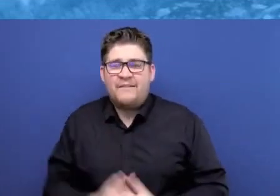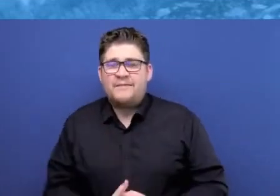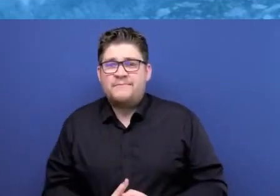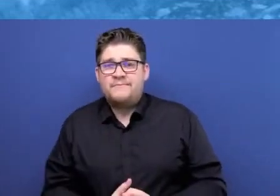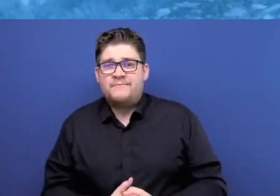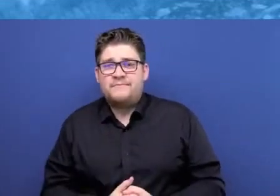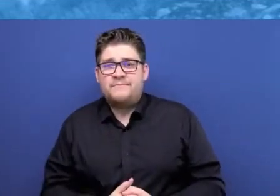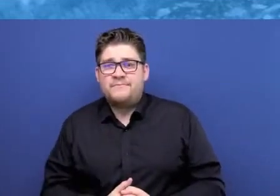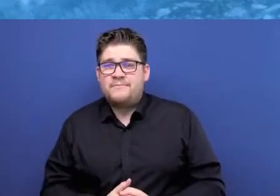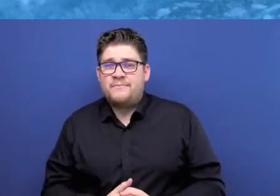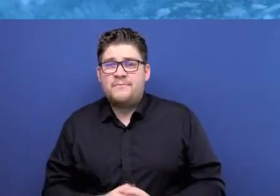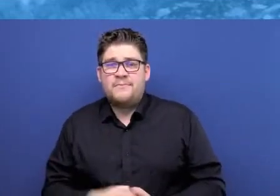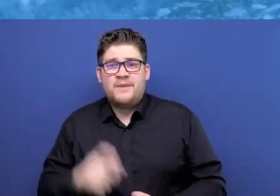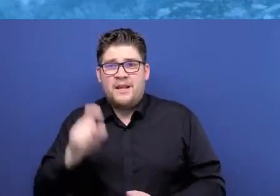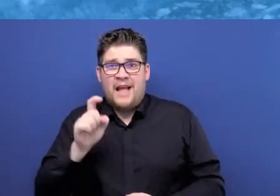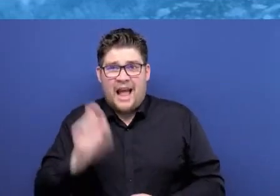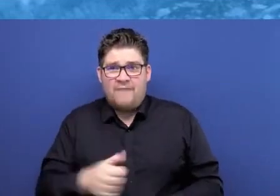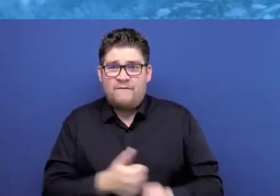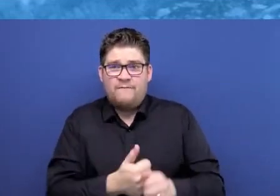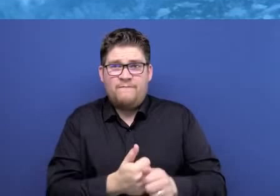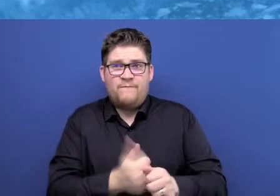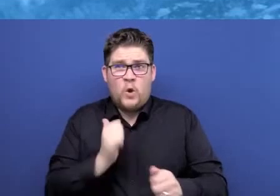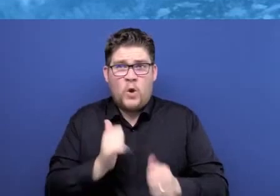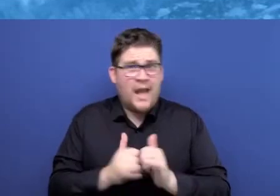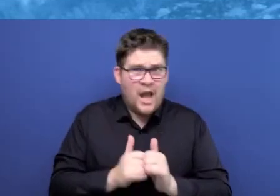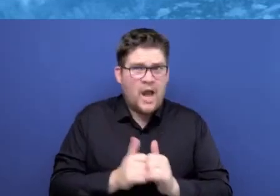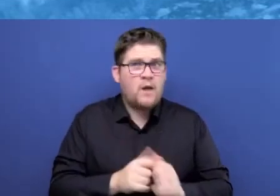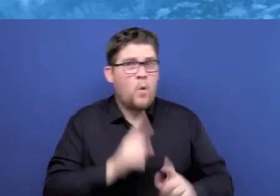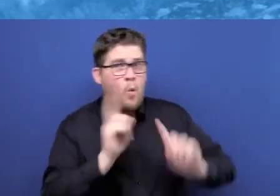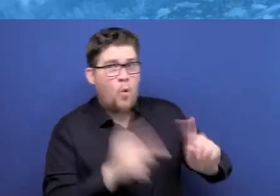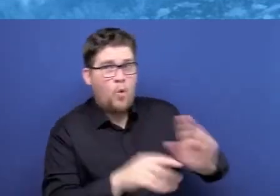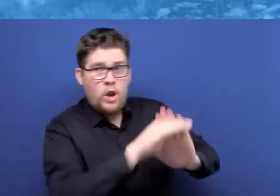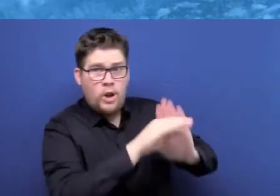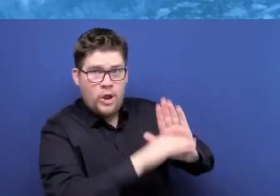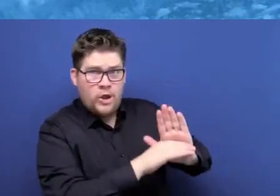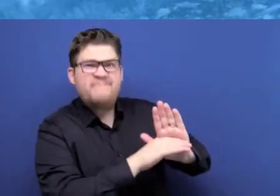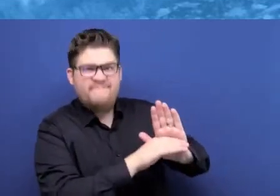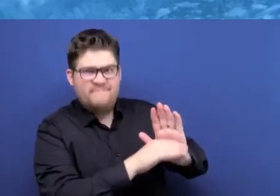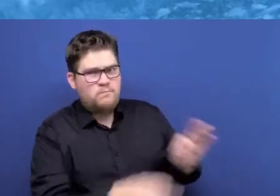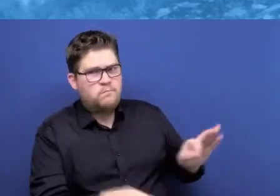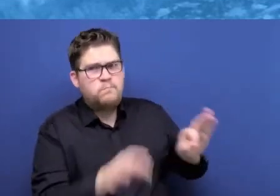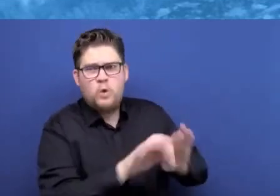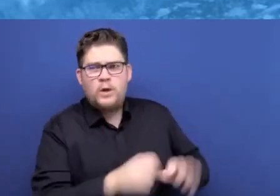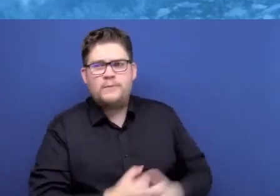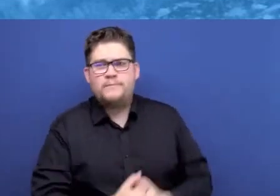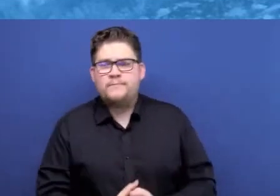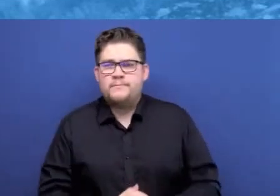the evacuation orders, so I don't look at it From a legal perspective. I look at from, uh, from a certainly wanting to